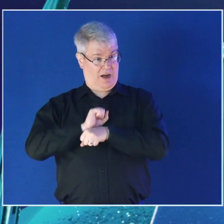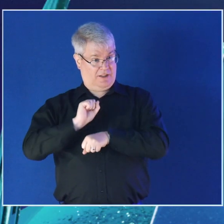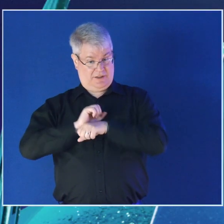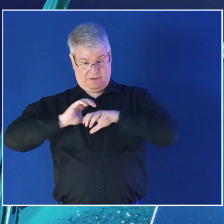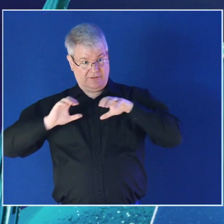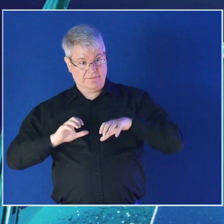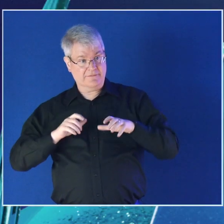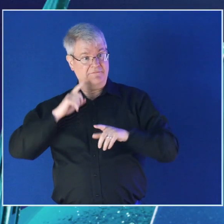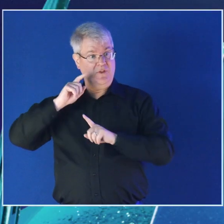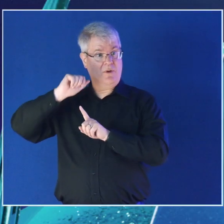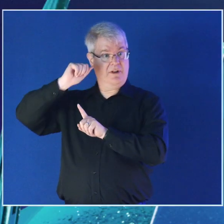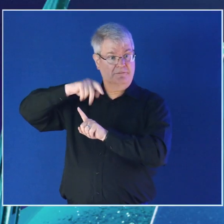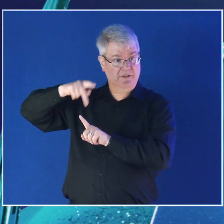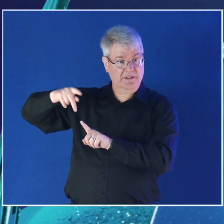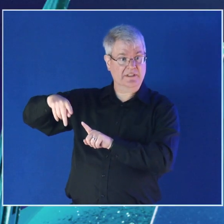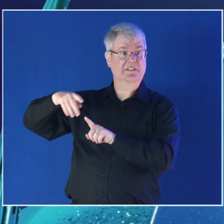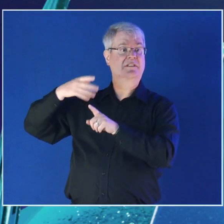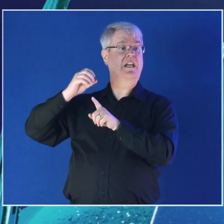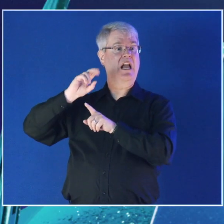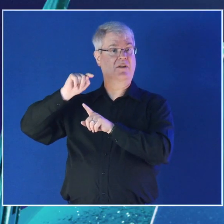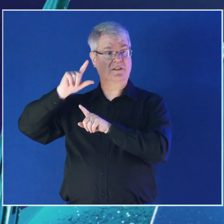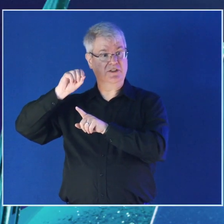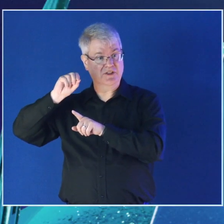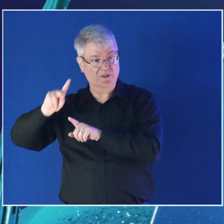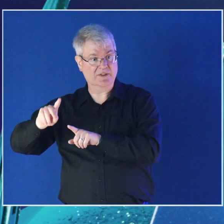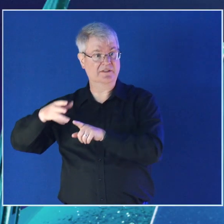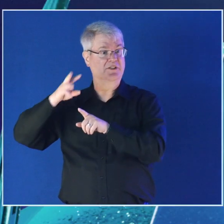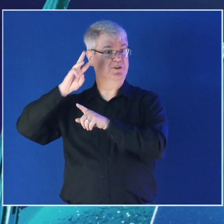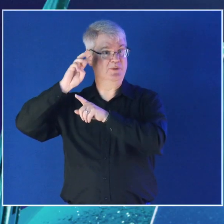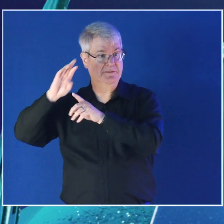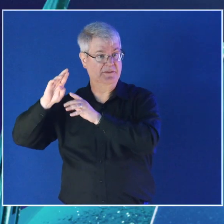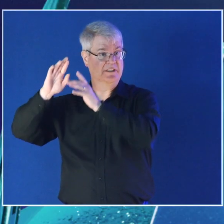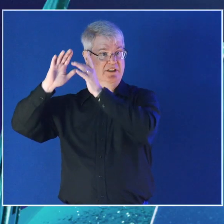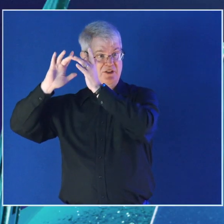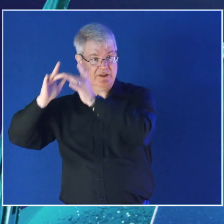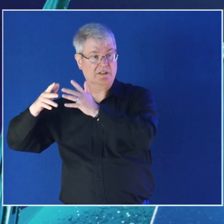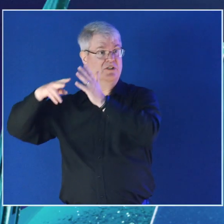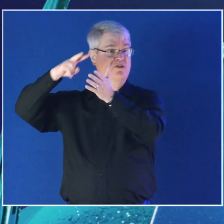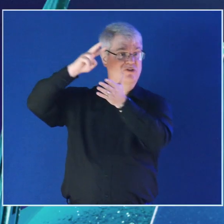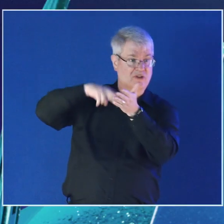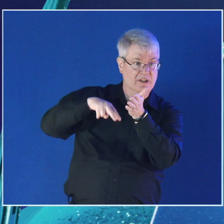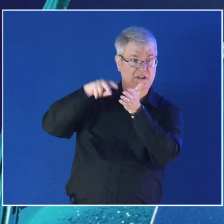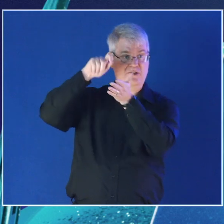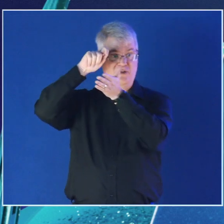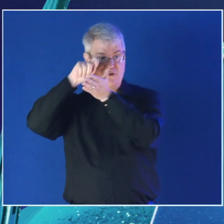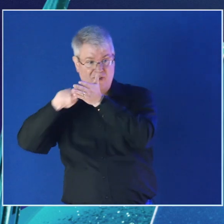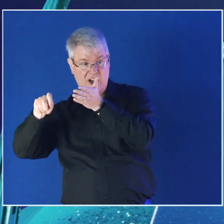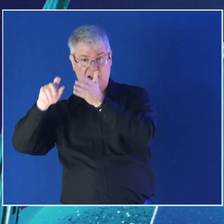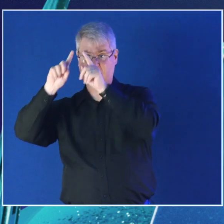Outlook, and the web, reading, writing, and reviewing is seamless.